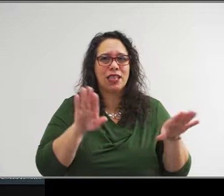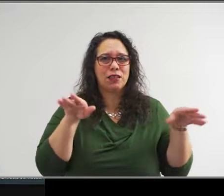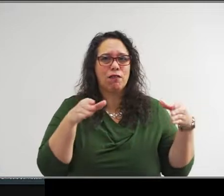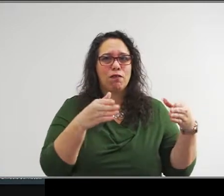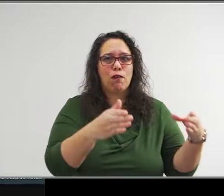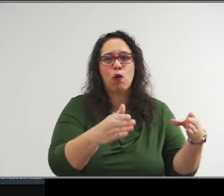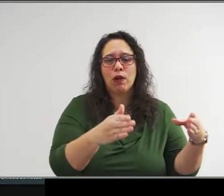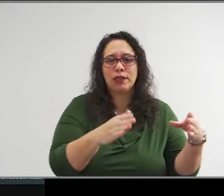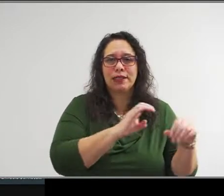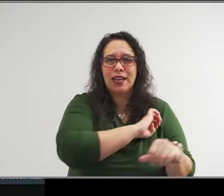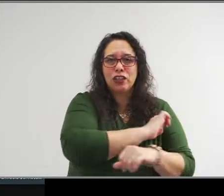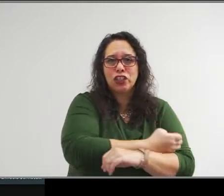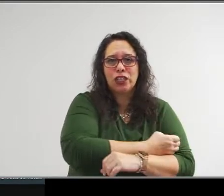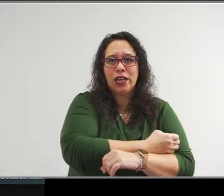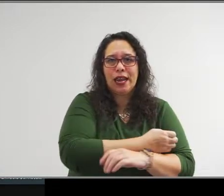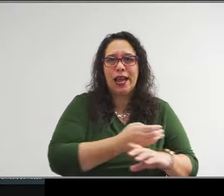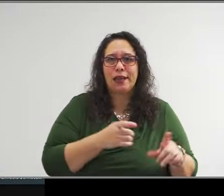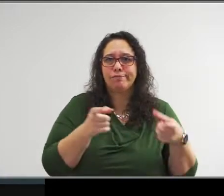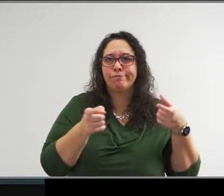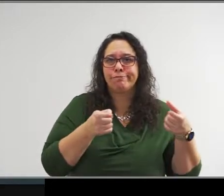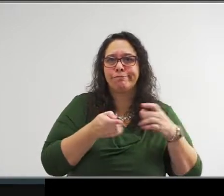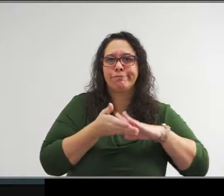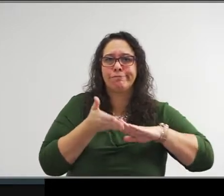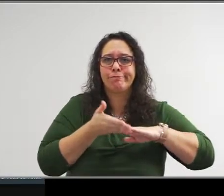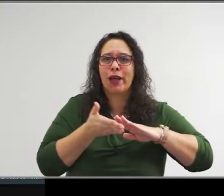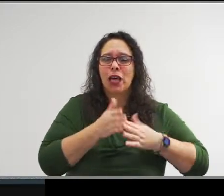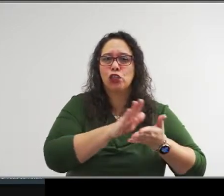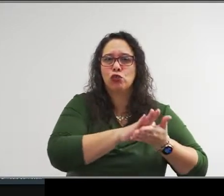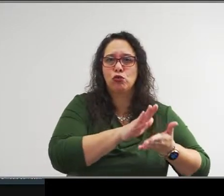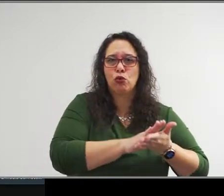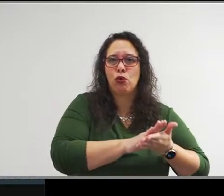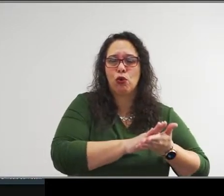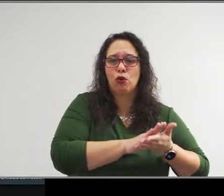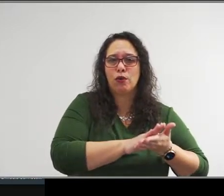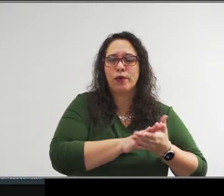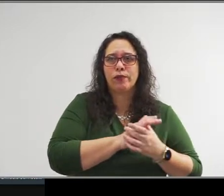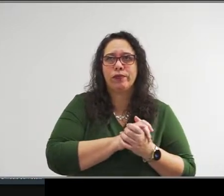Now then extending it on how and when can we open schools